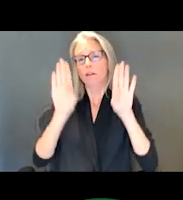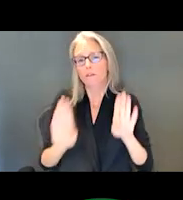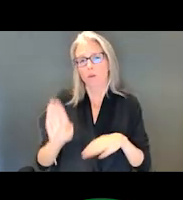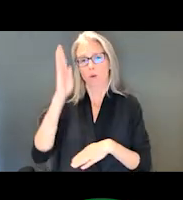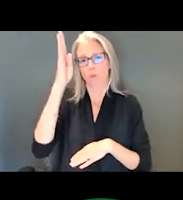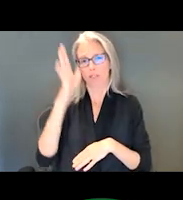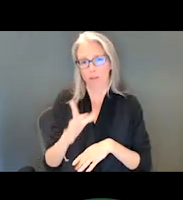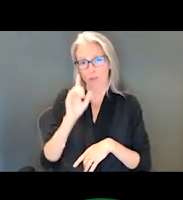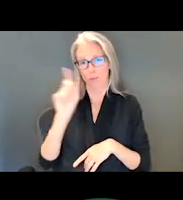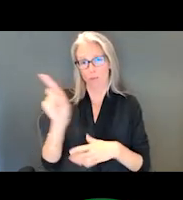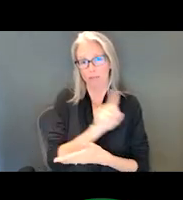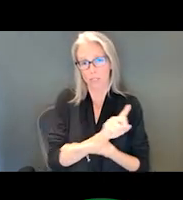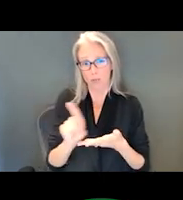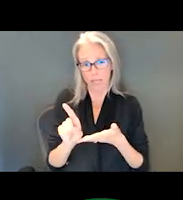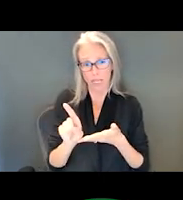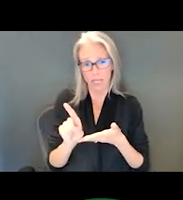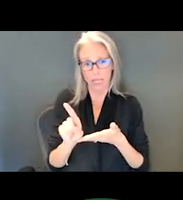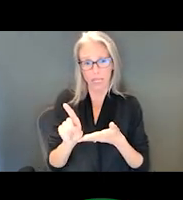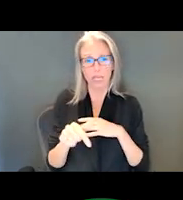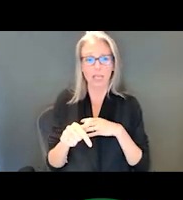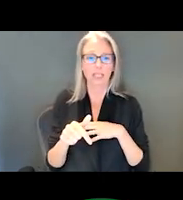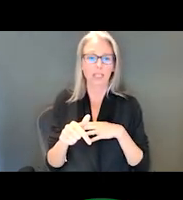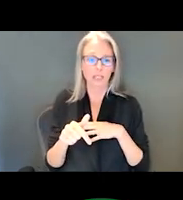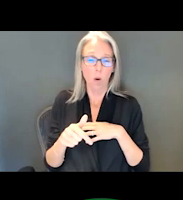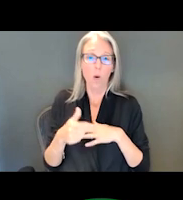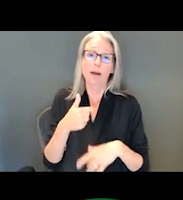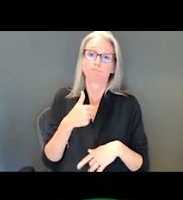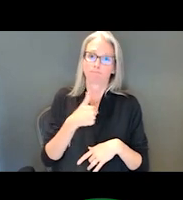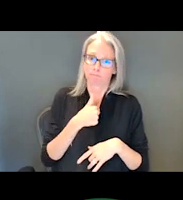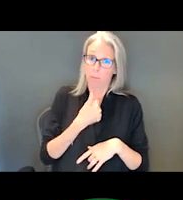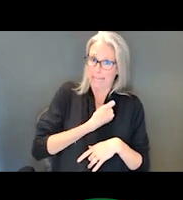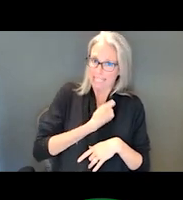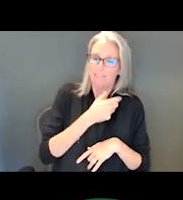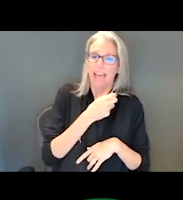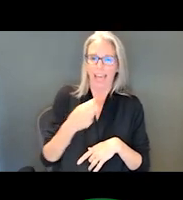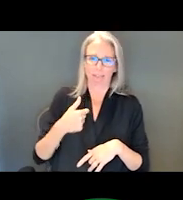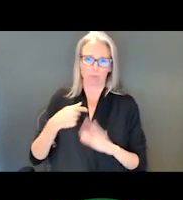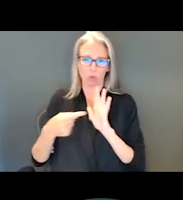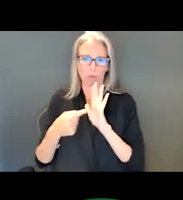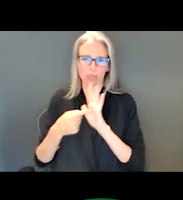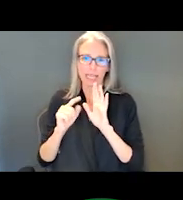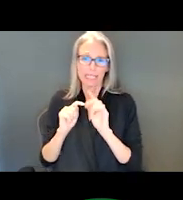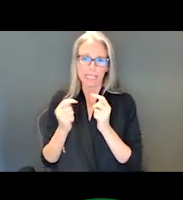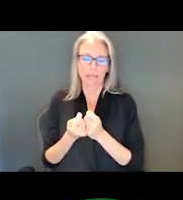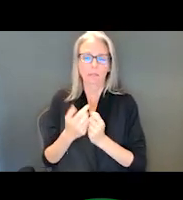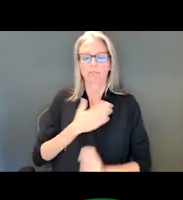to be able to run this conference again this year. There is so much incredible work happening in this space and we are so grateful that